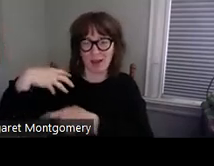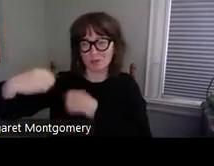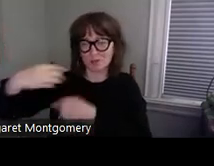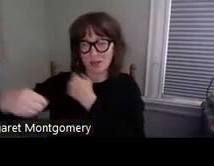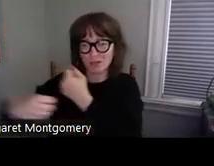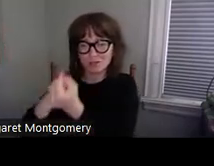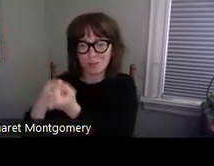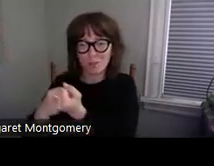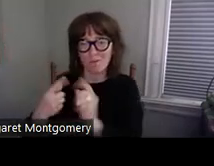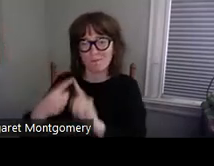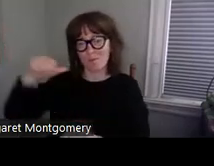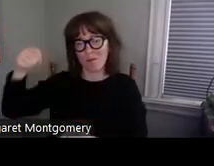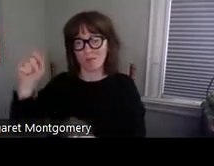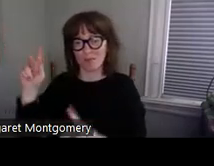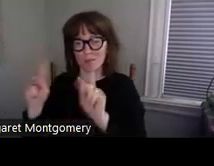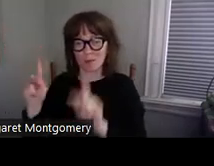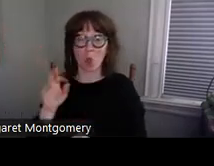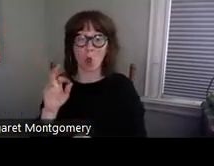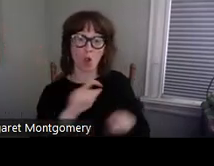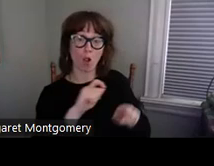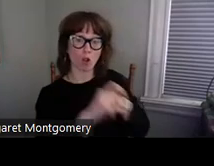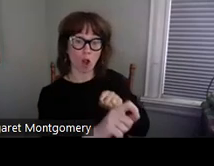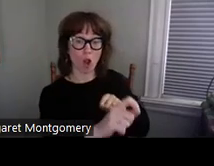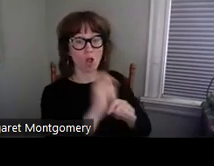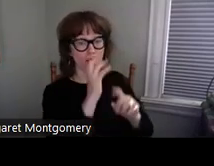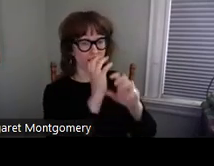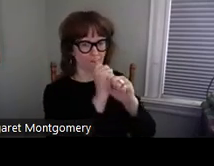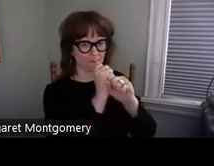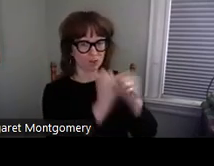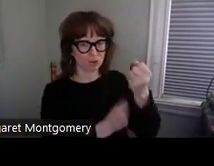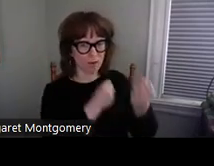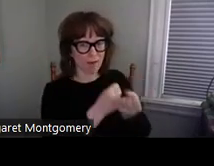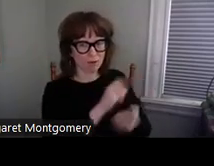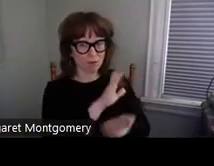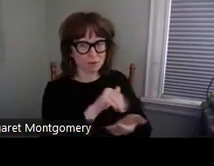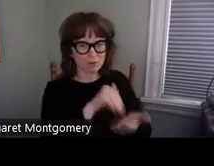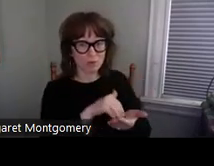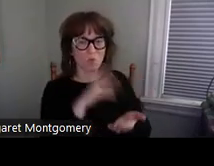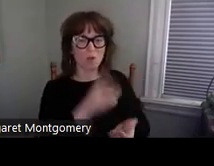12:45:01 advocacy centers that can provide helpful resources. and If you think someone you know is being emotionally abused. Check in with them.